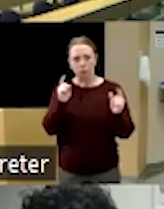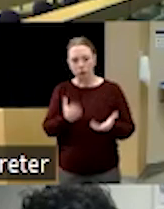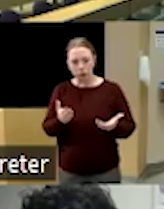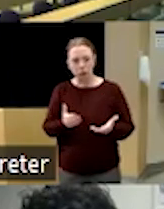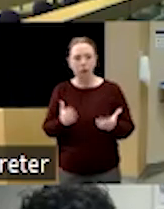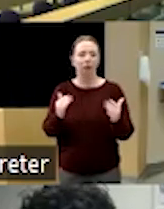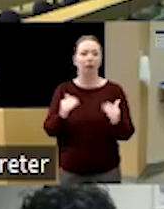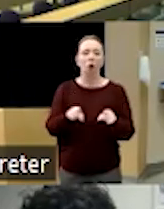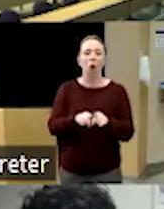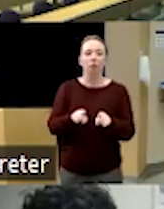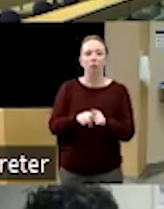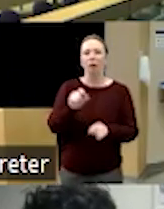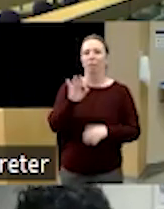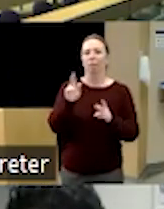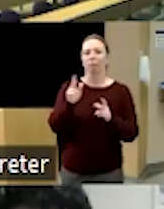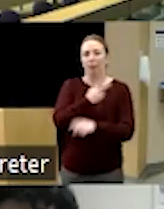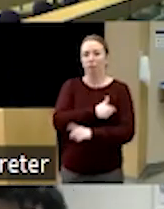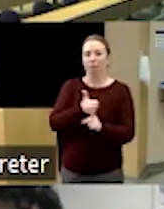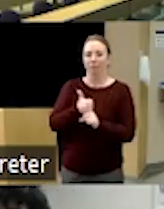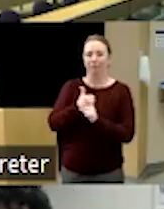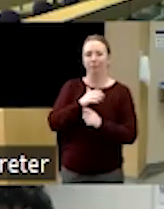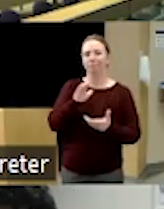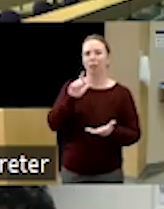um we can sort of manage and adapt when we do the educational part